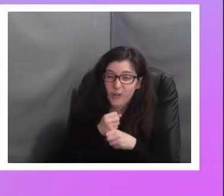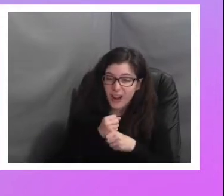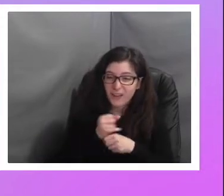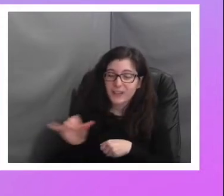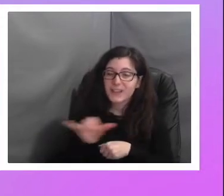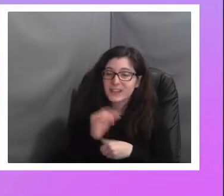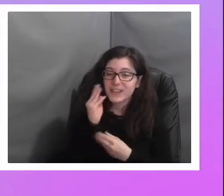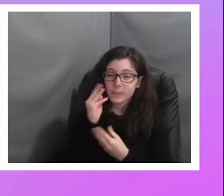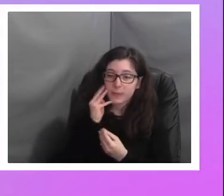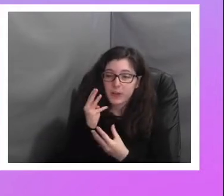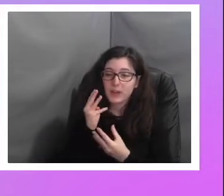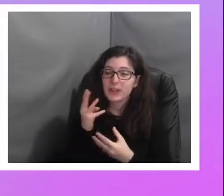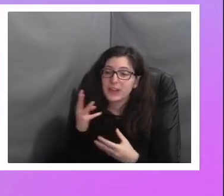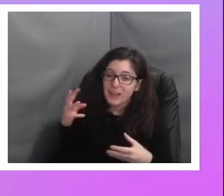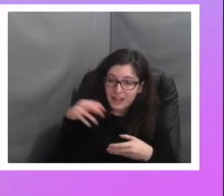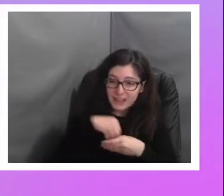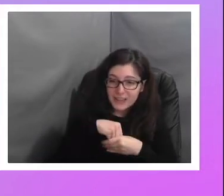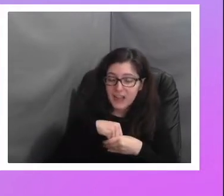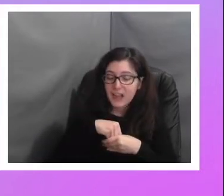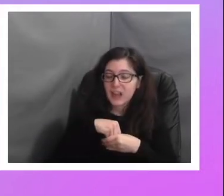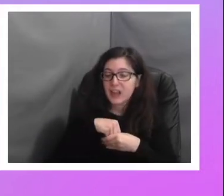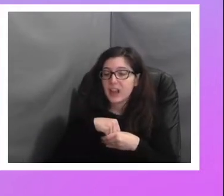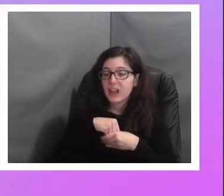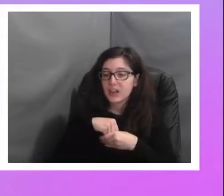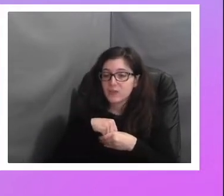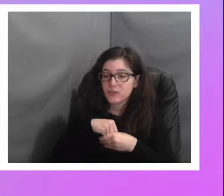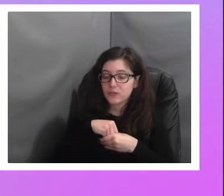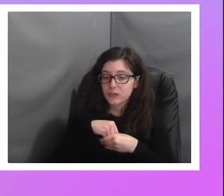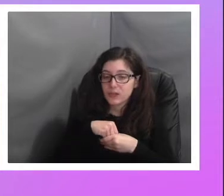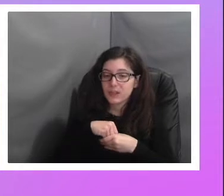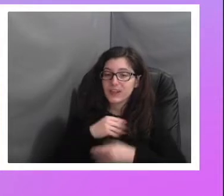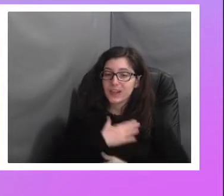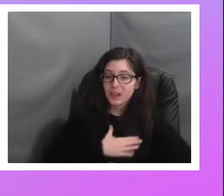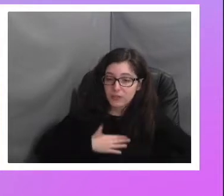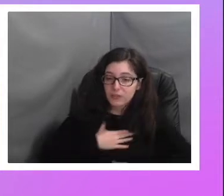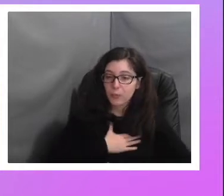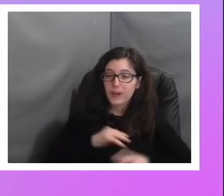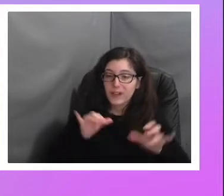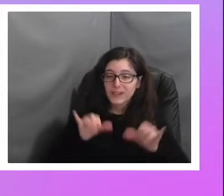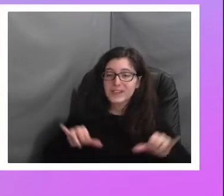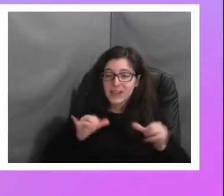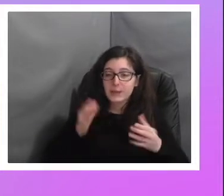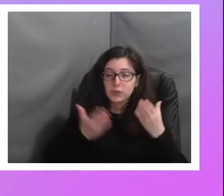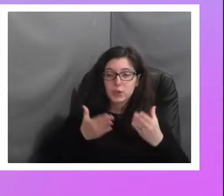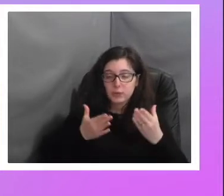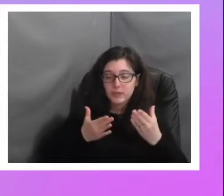engage in the same interactions, and enjoy the same services as people without disabilities